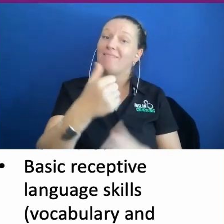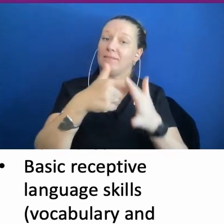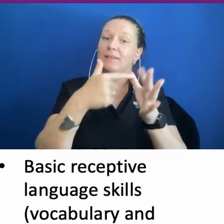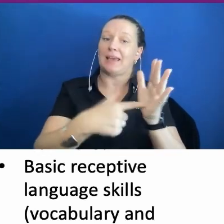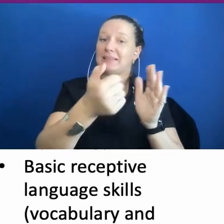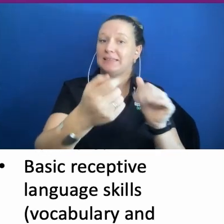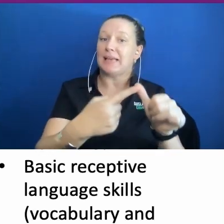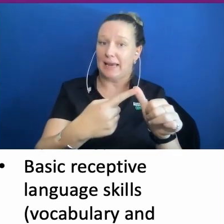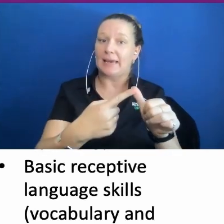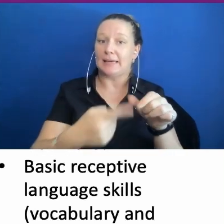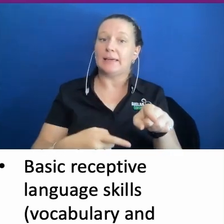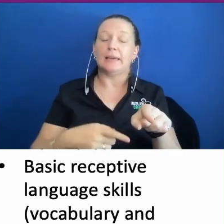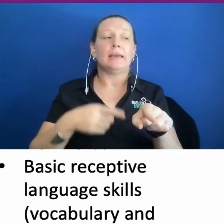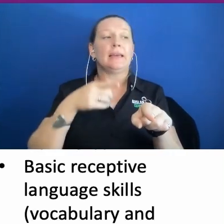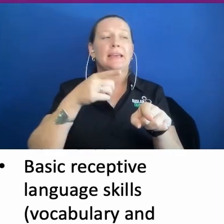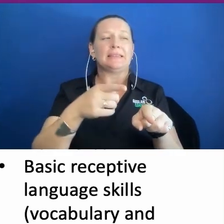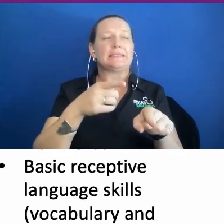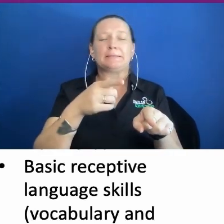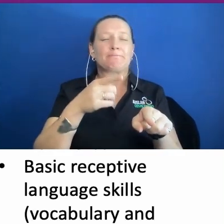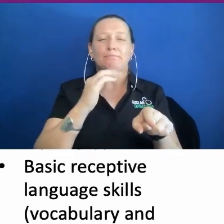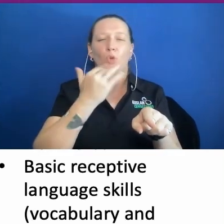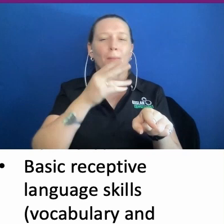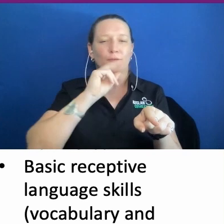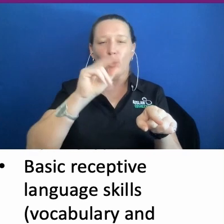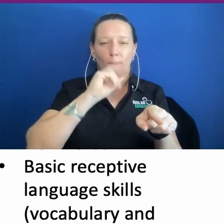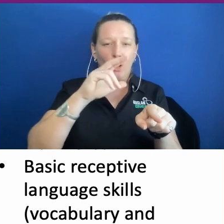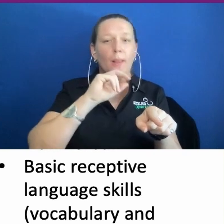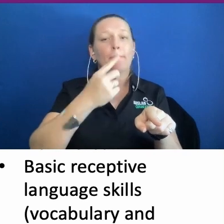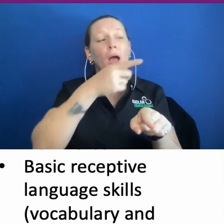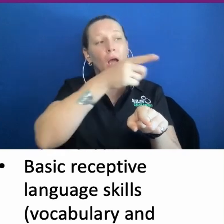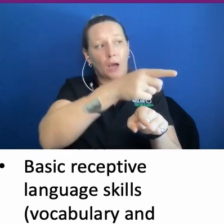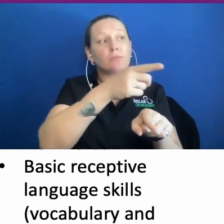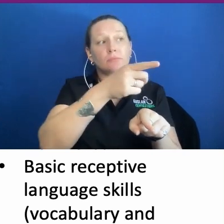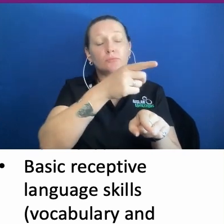minimally verbal but he does display some basic receptive language skills so his understanding